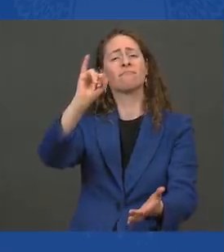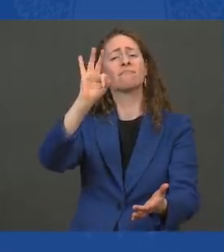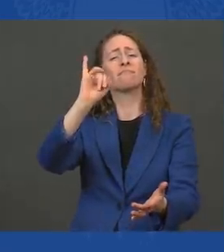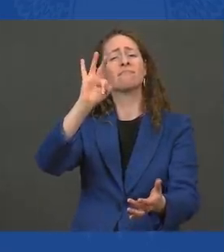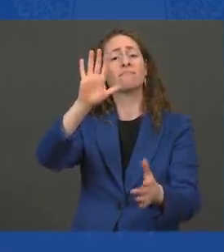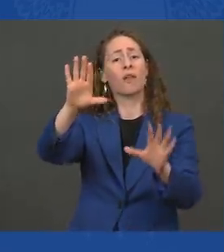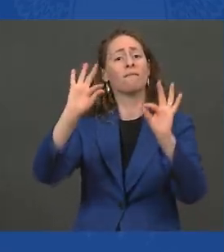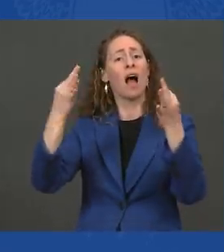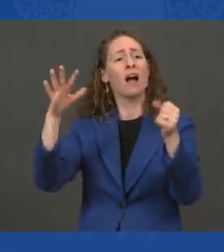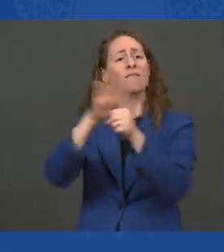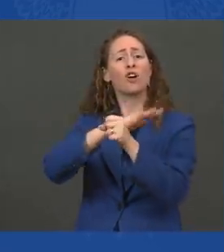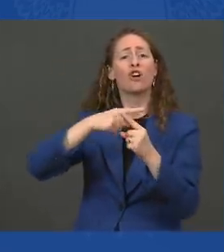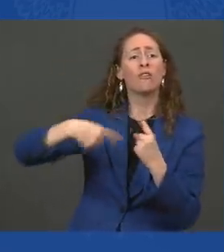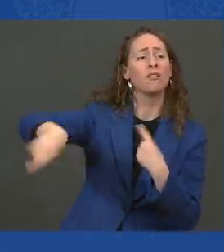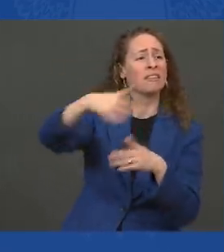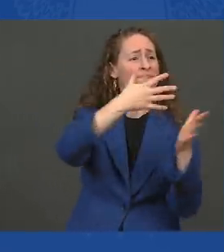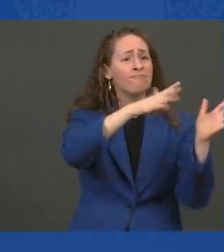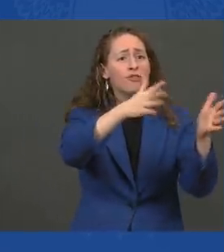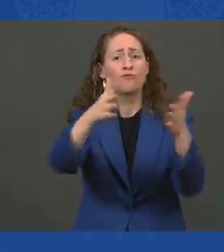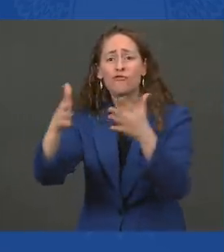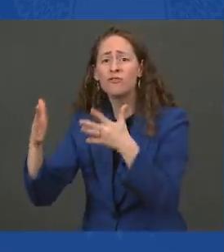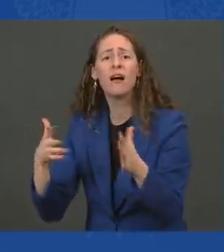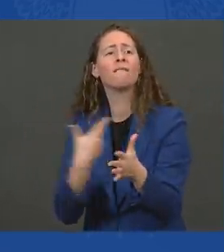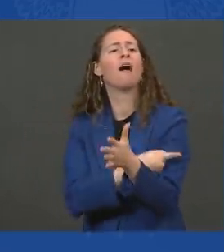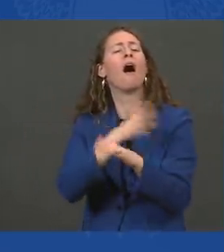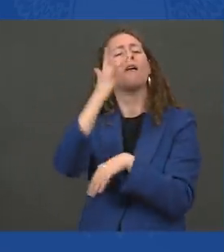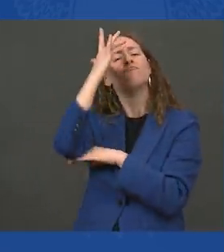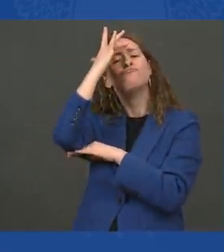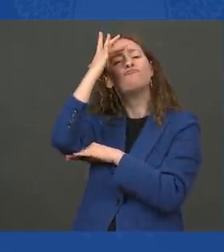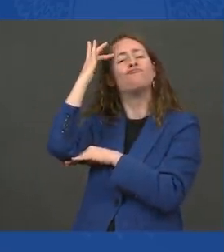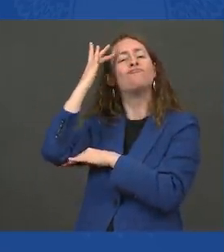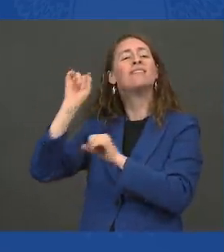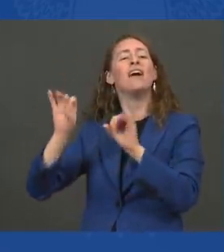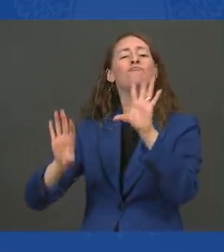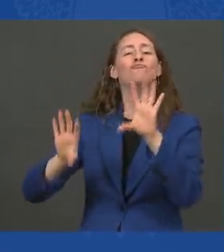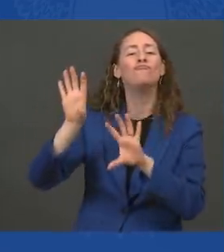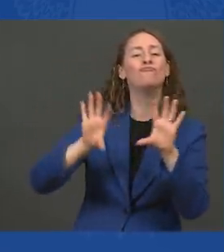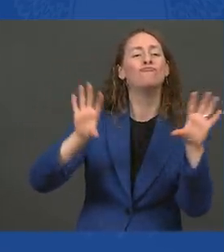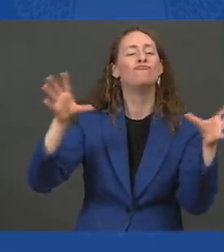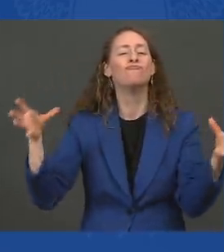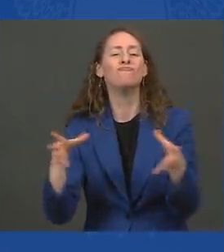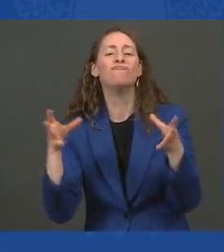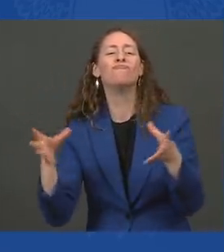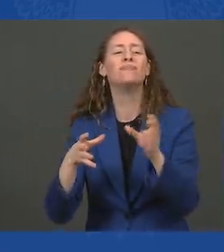And given where we were last year, that's a blessing that none of us should take for granted.